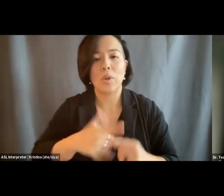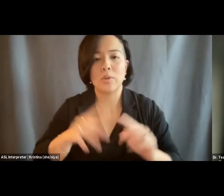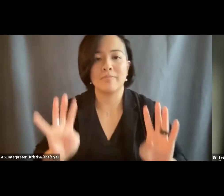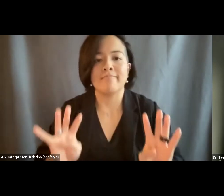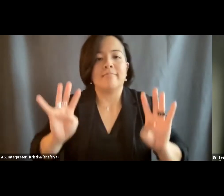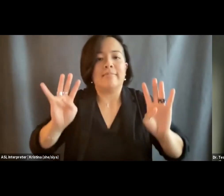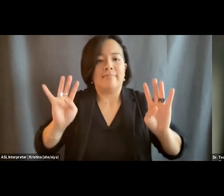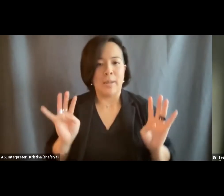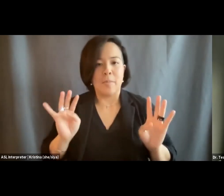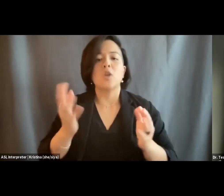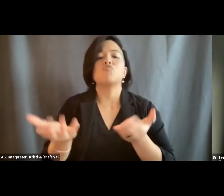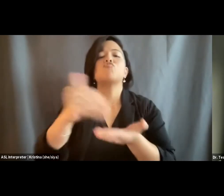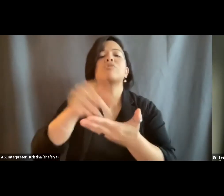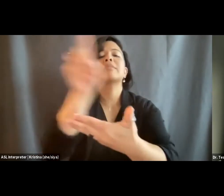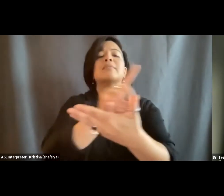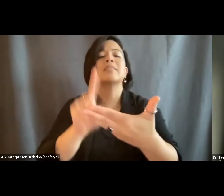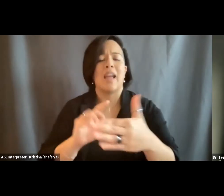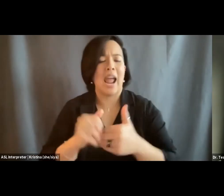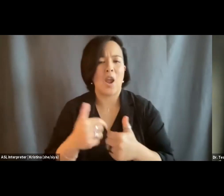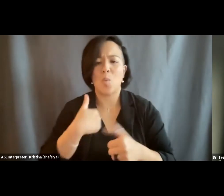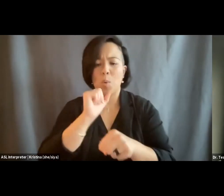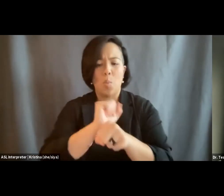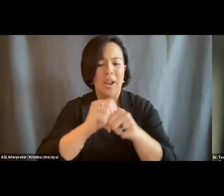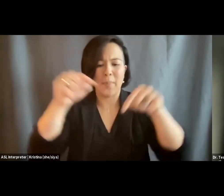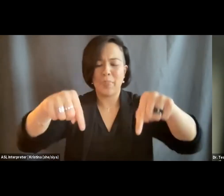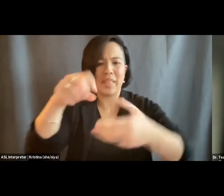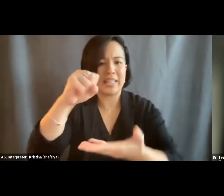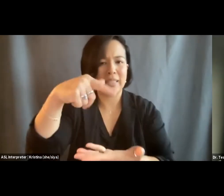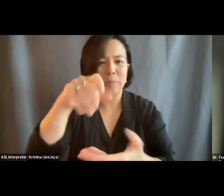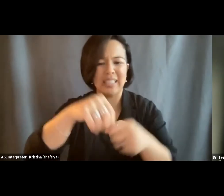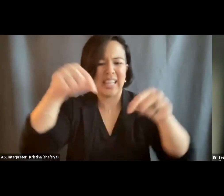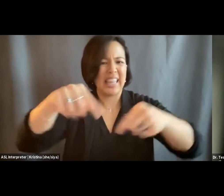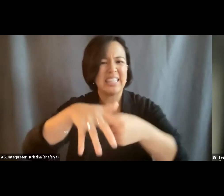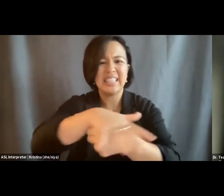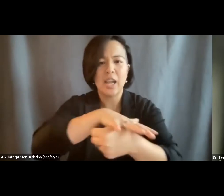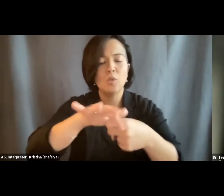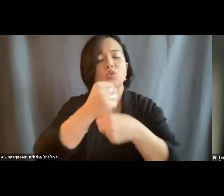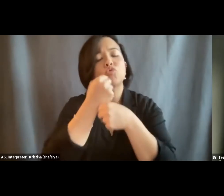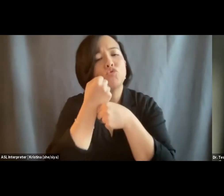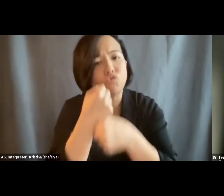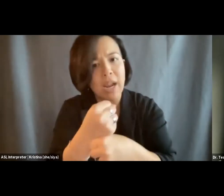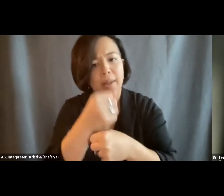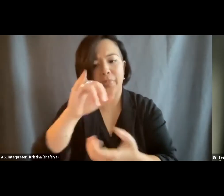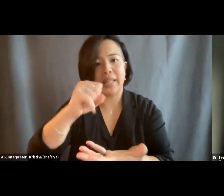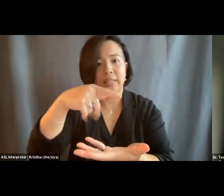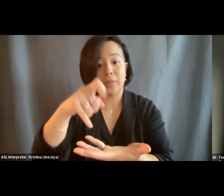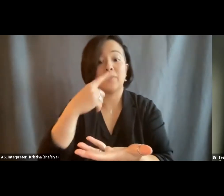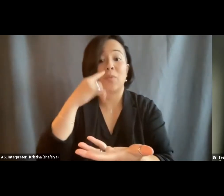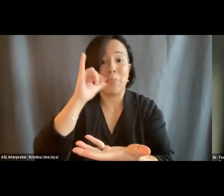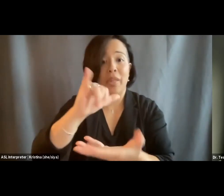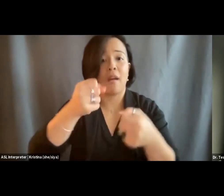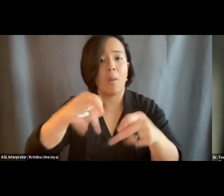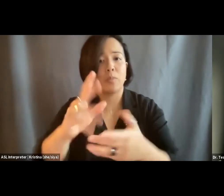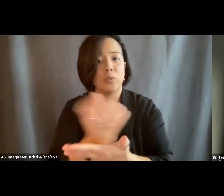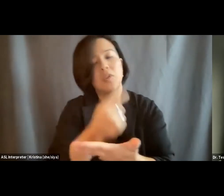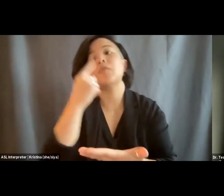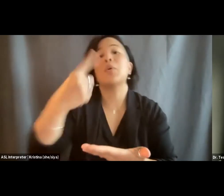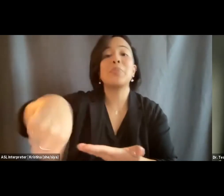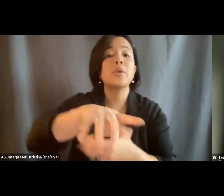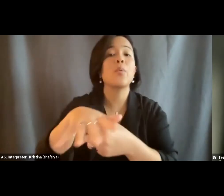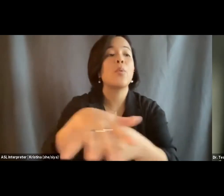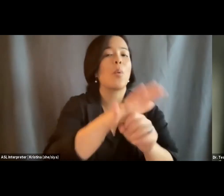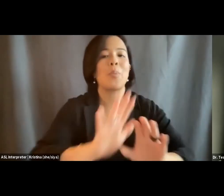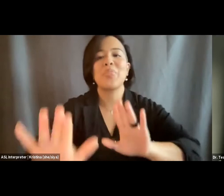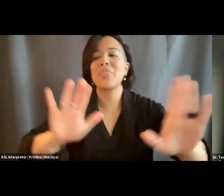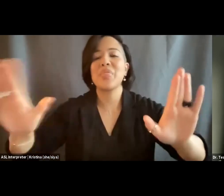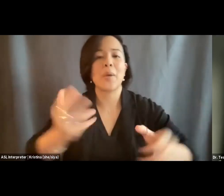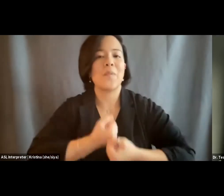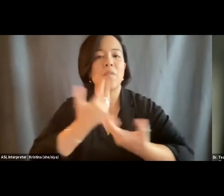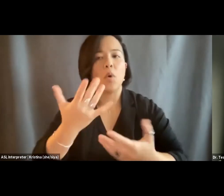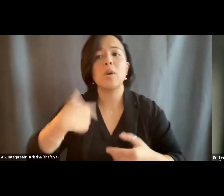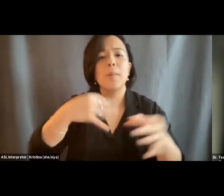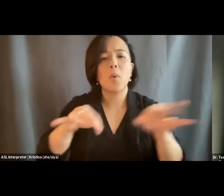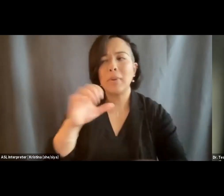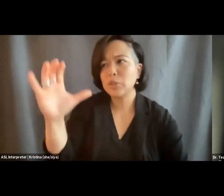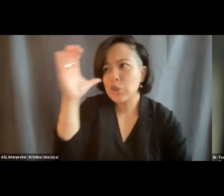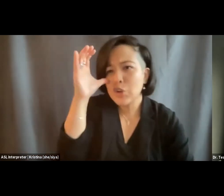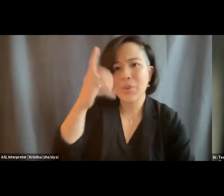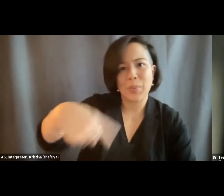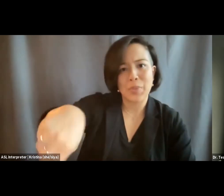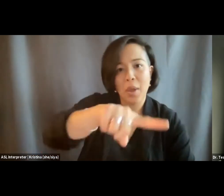just be heard but really be leading the charge.